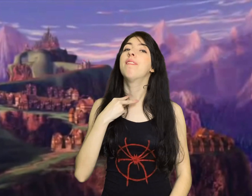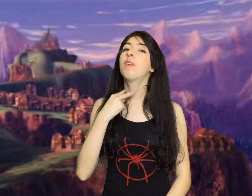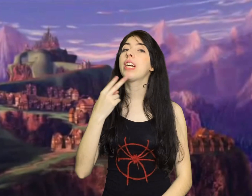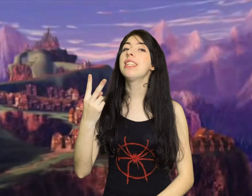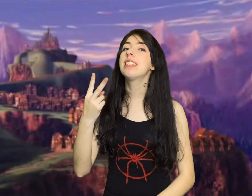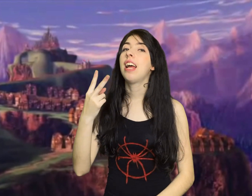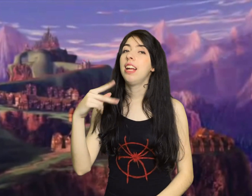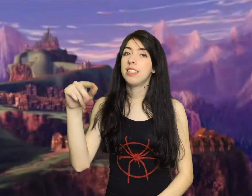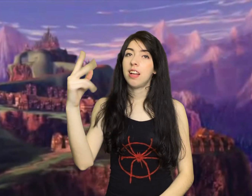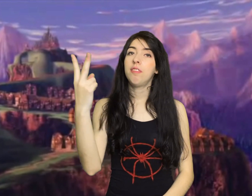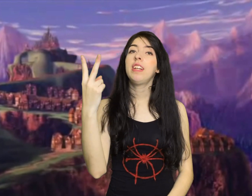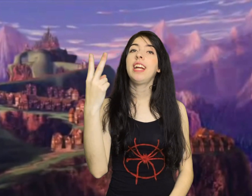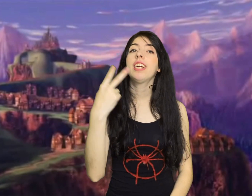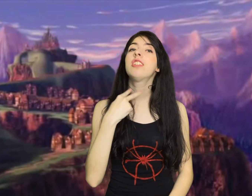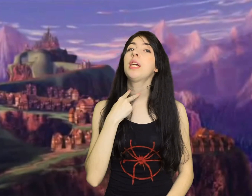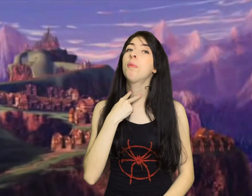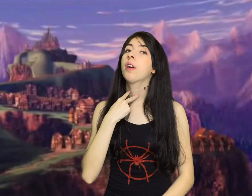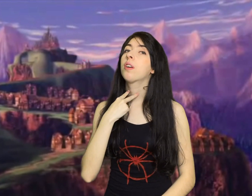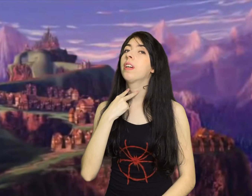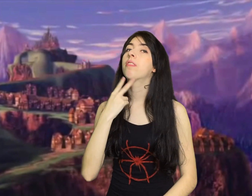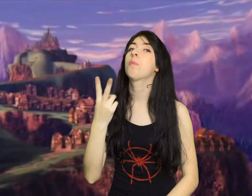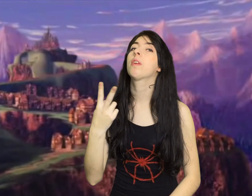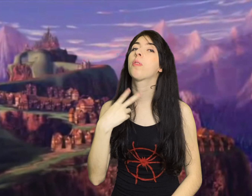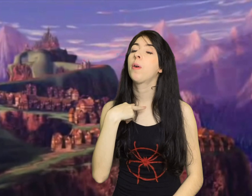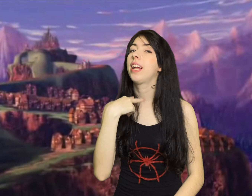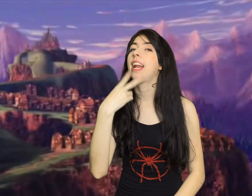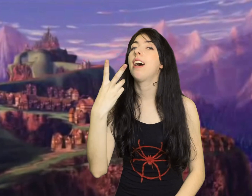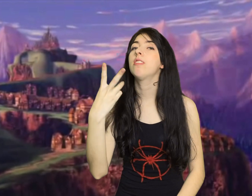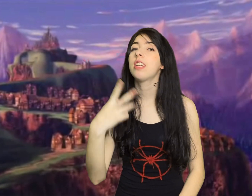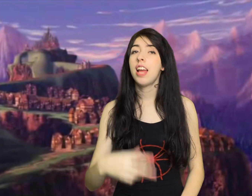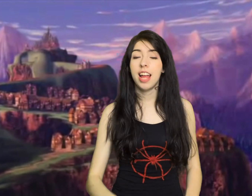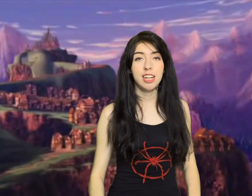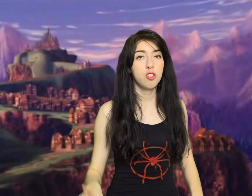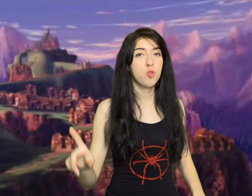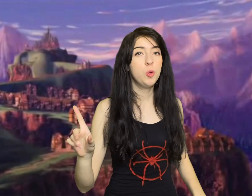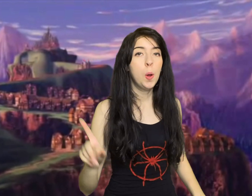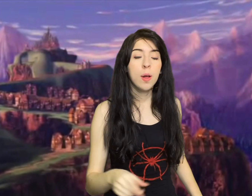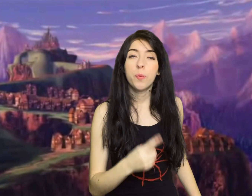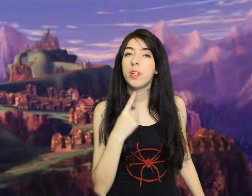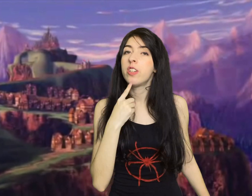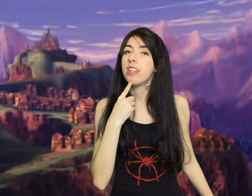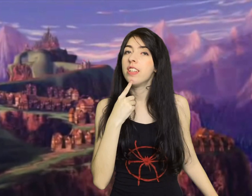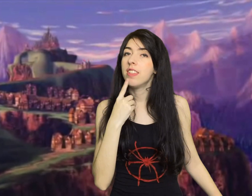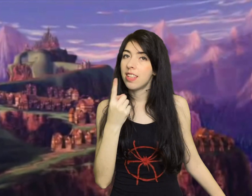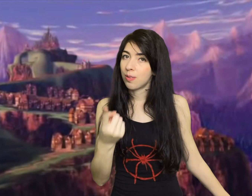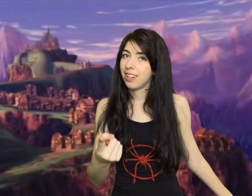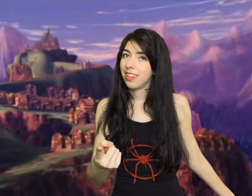then VOICE is a V hand shape going from your throat and out and TRUE which is this one